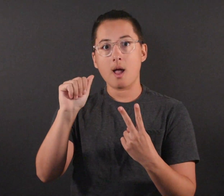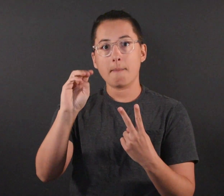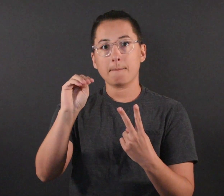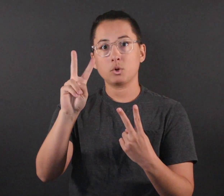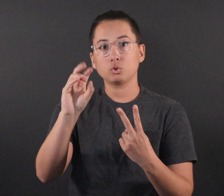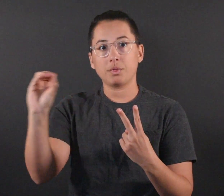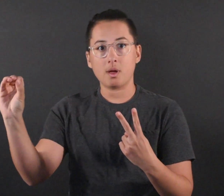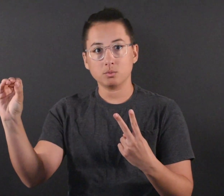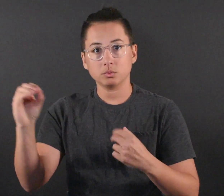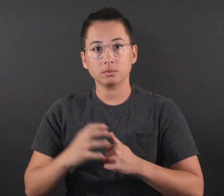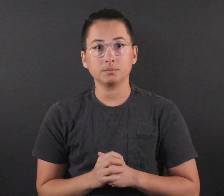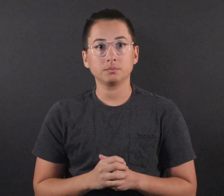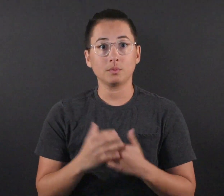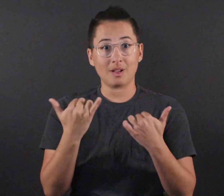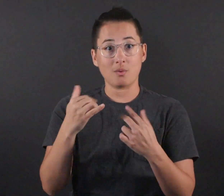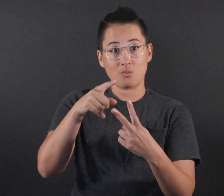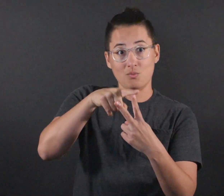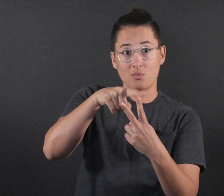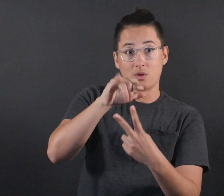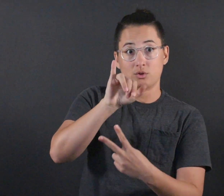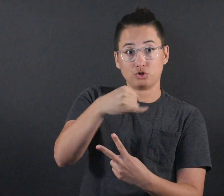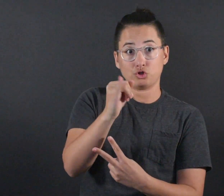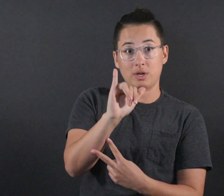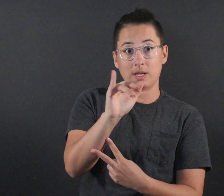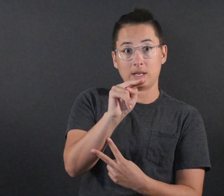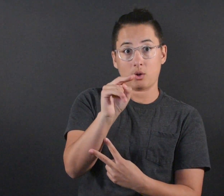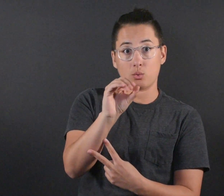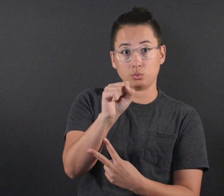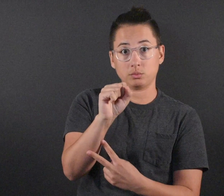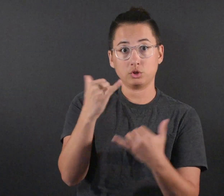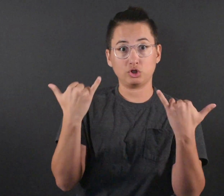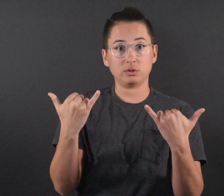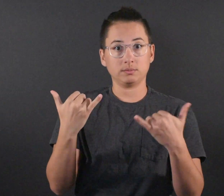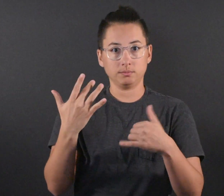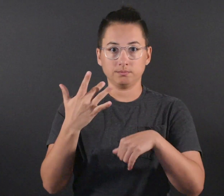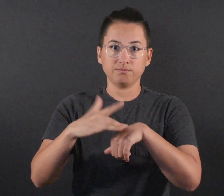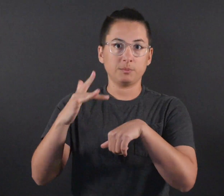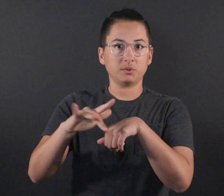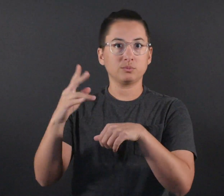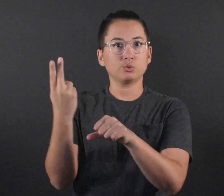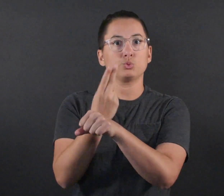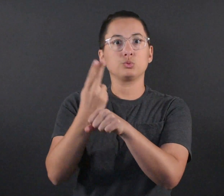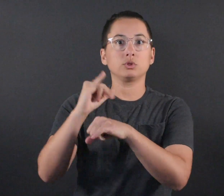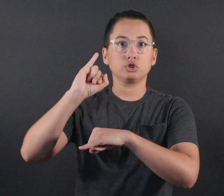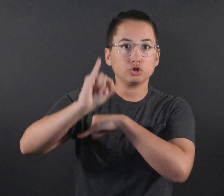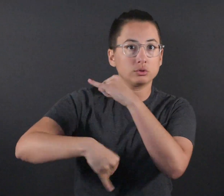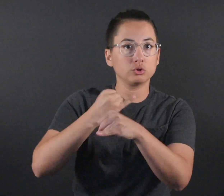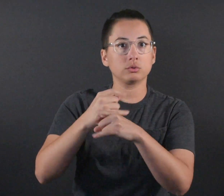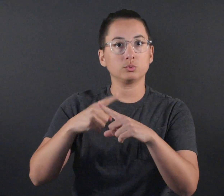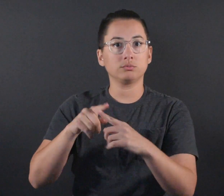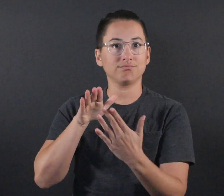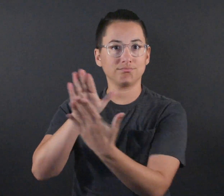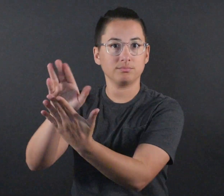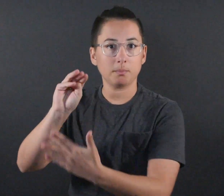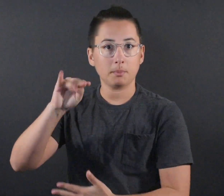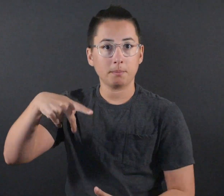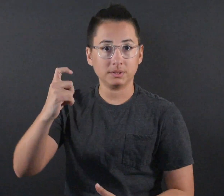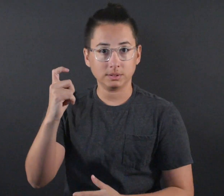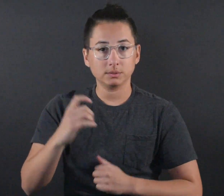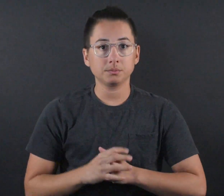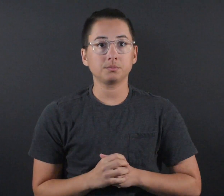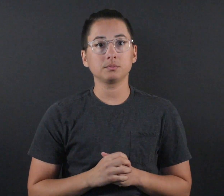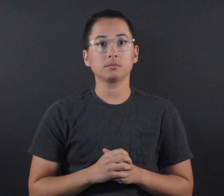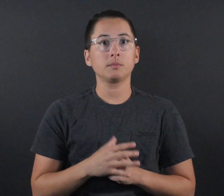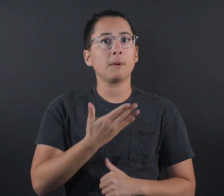JYNNEOS and ACAM2000. JYNNEOS is currently being used internationally to address MPX.